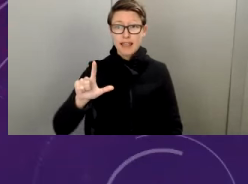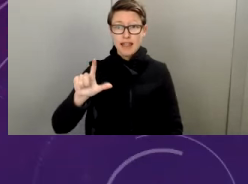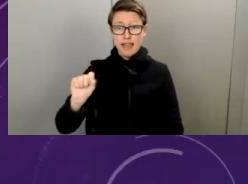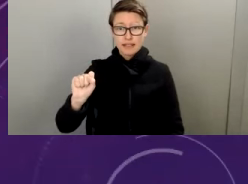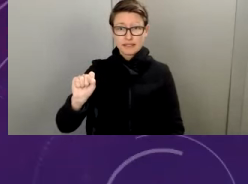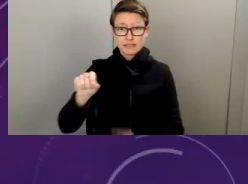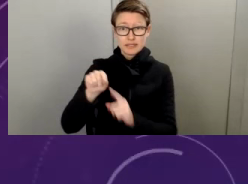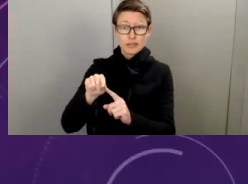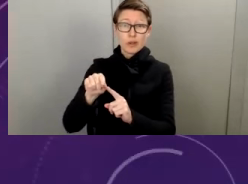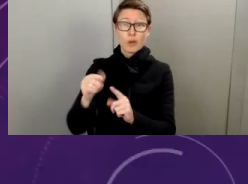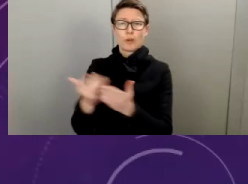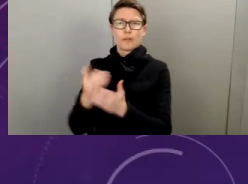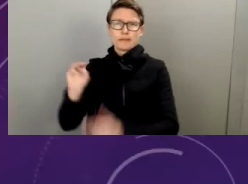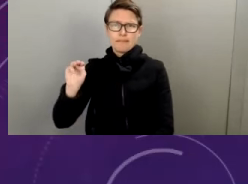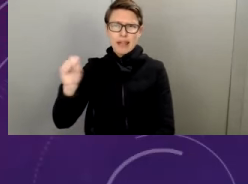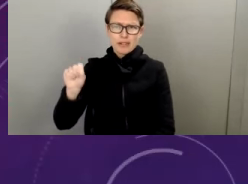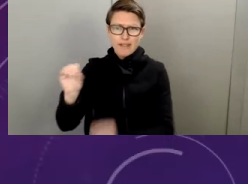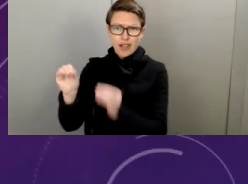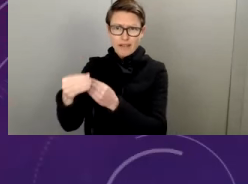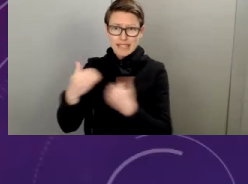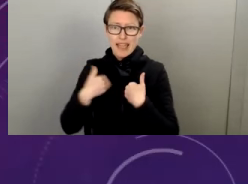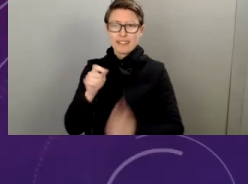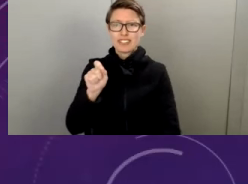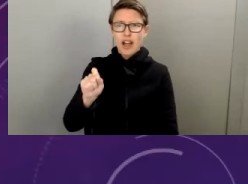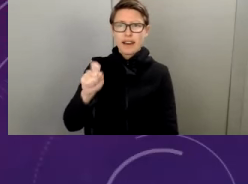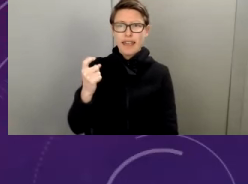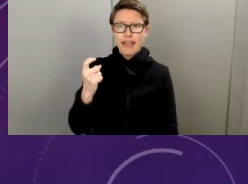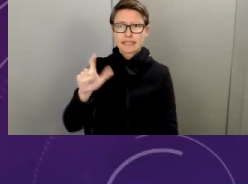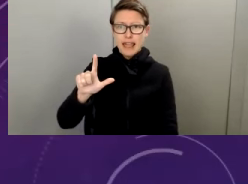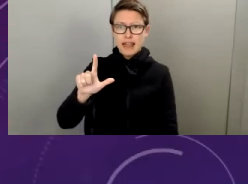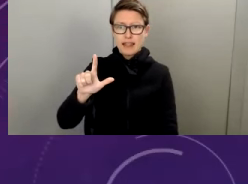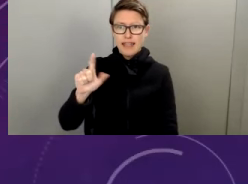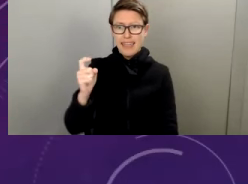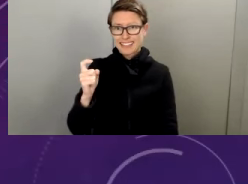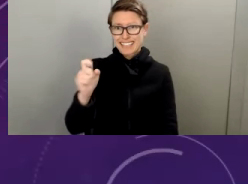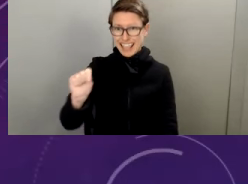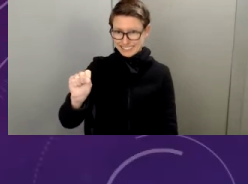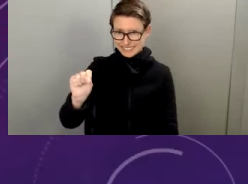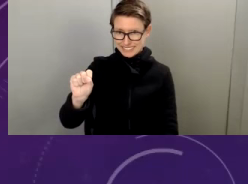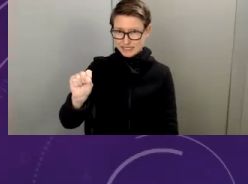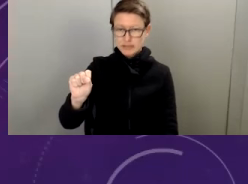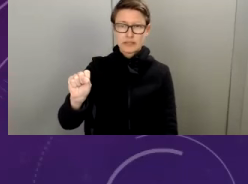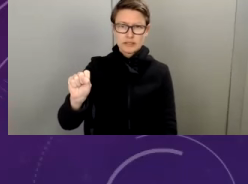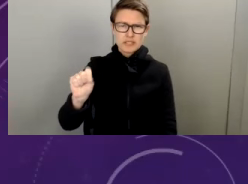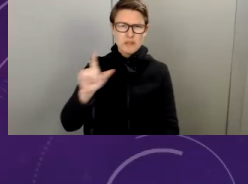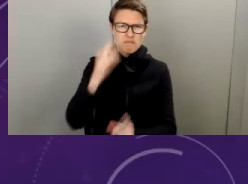of Microsoft Office .xlsx. So just be aware that you need to change